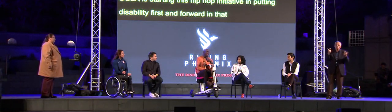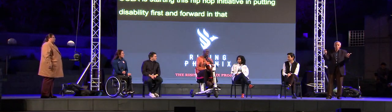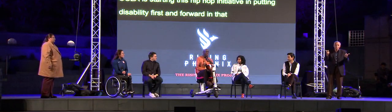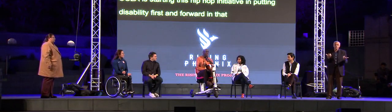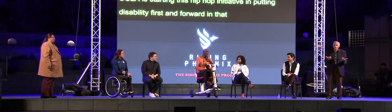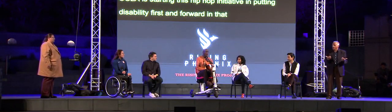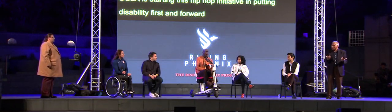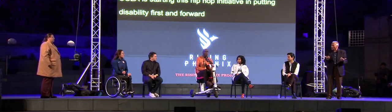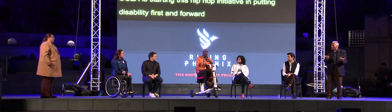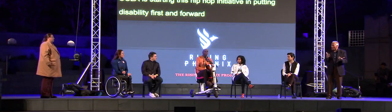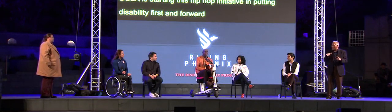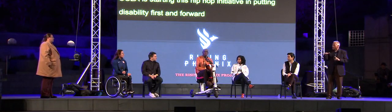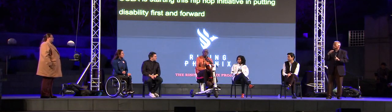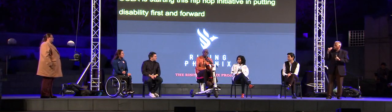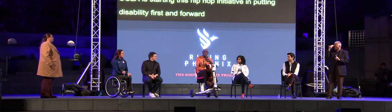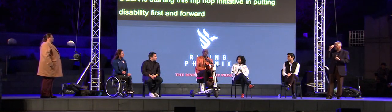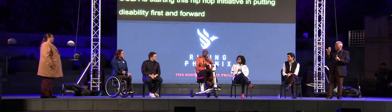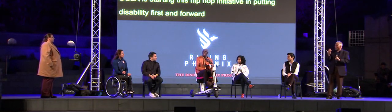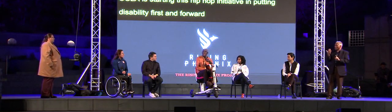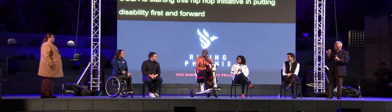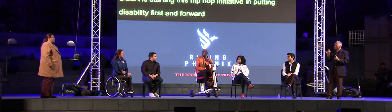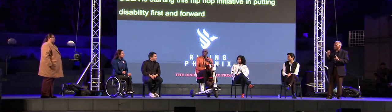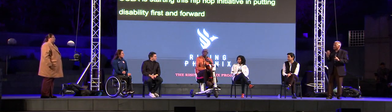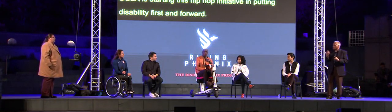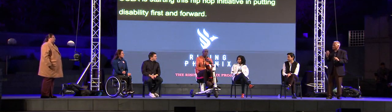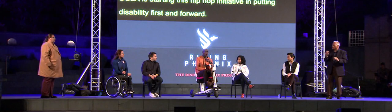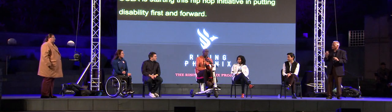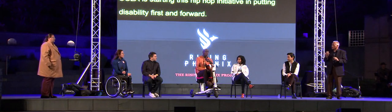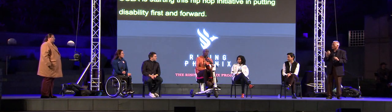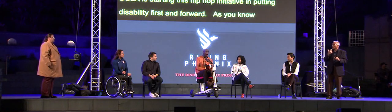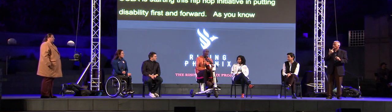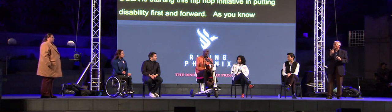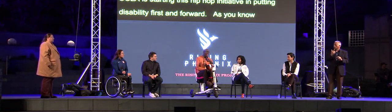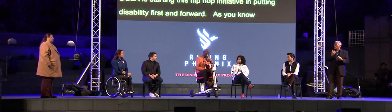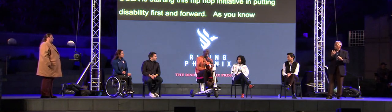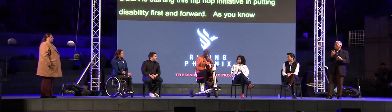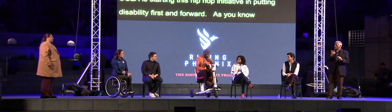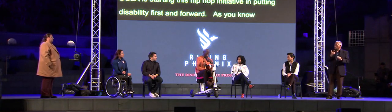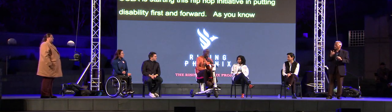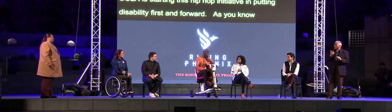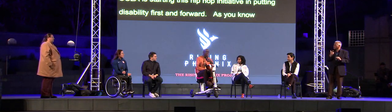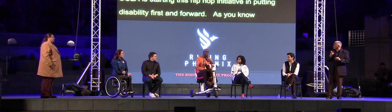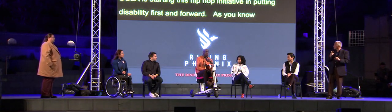As we know, words and music go hand in hand.